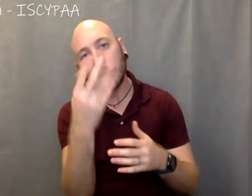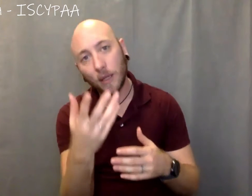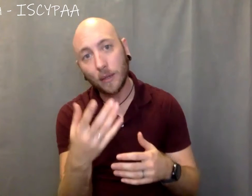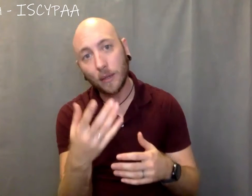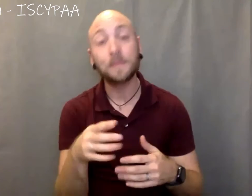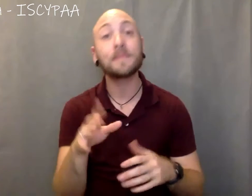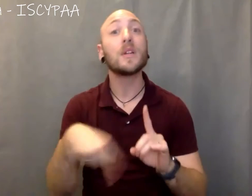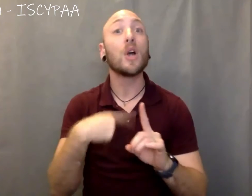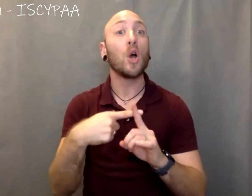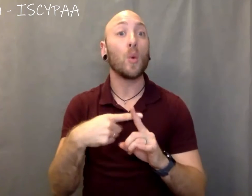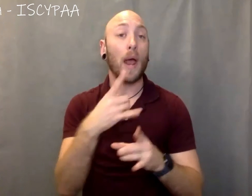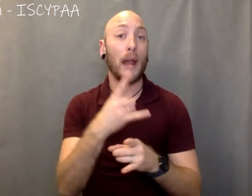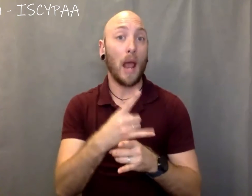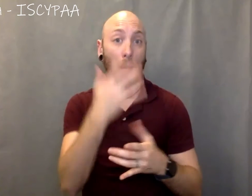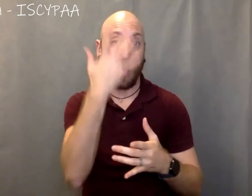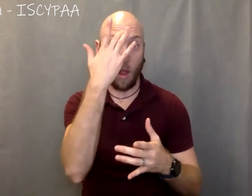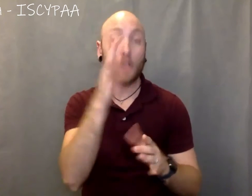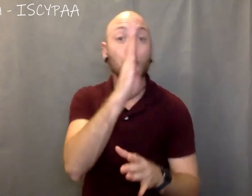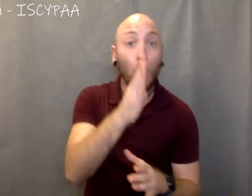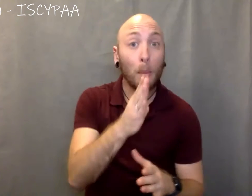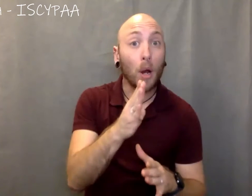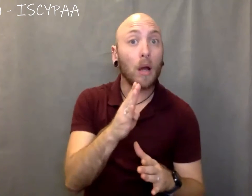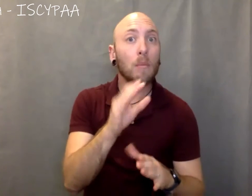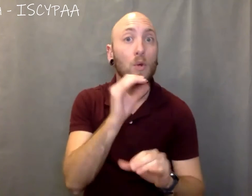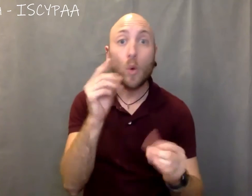alcoholism, in sobriety looks like for me is having almost four years